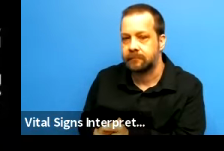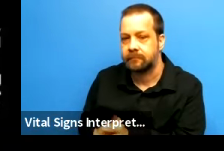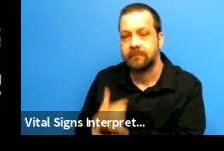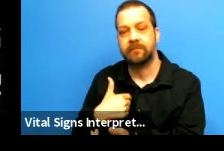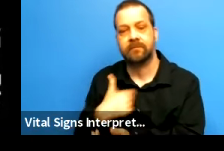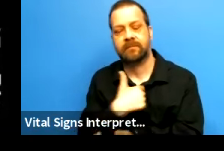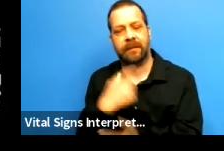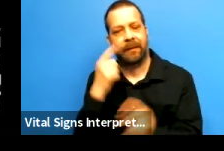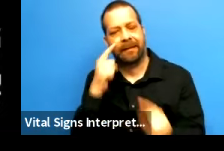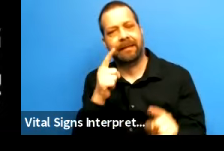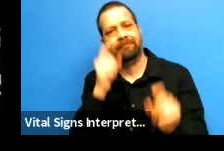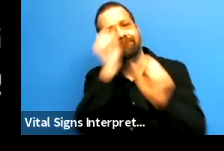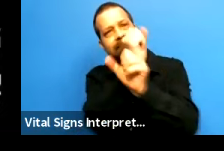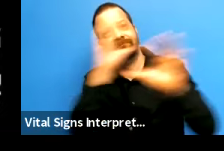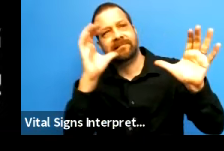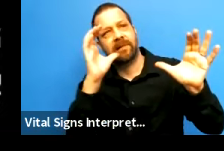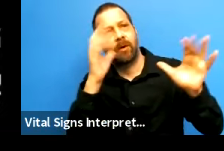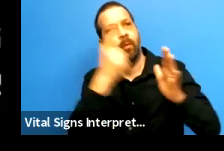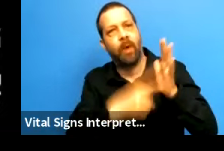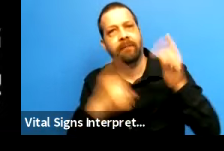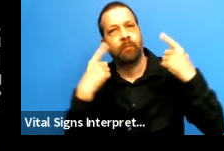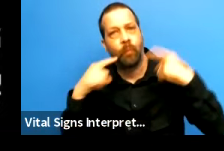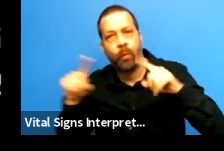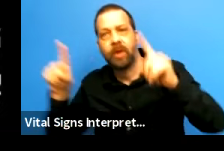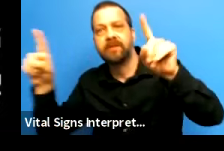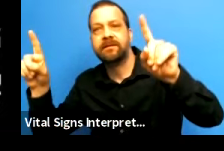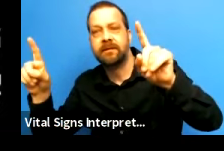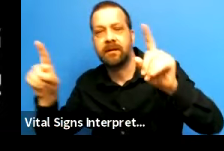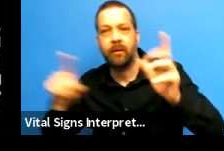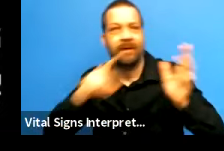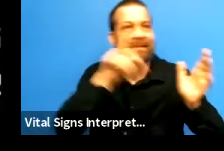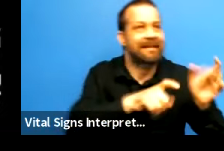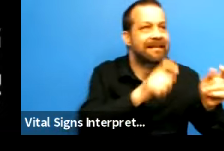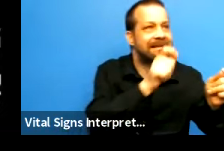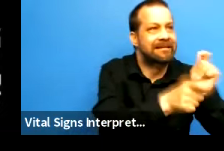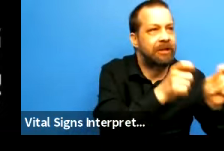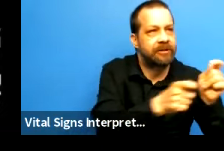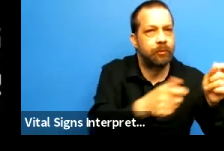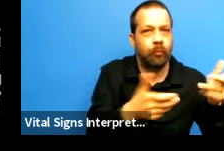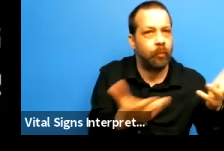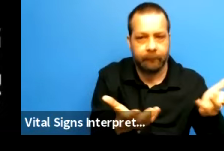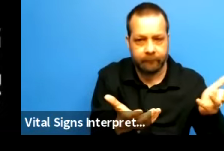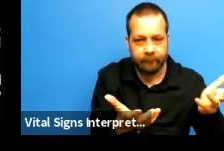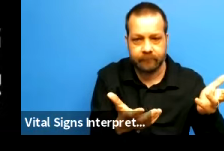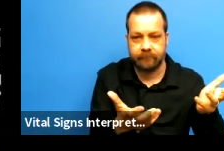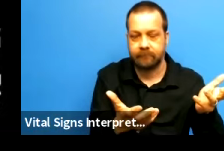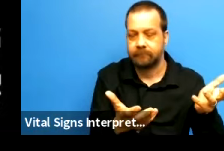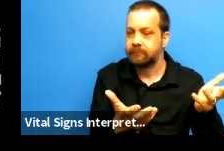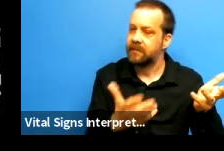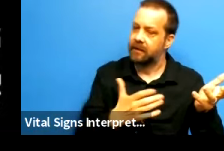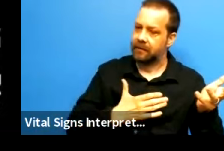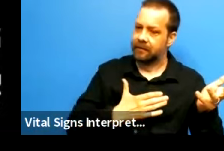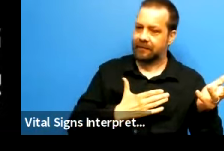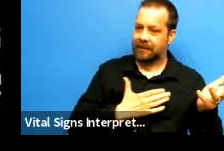of what works and what needs to be considered. I'm very happy as I said here at Georgia Tech